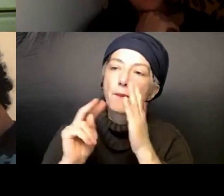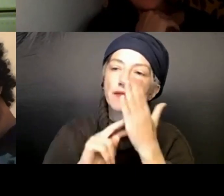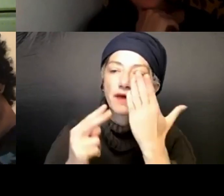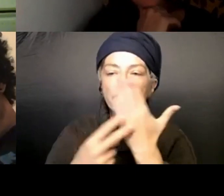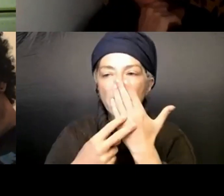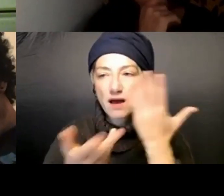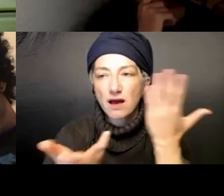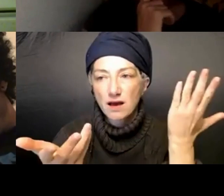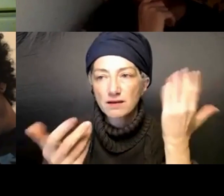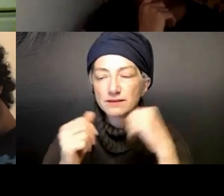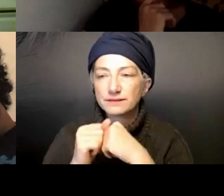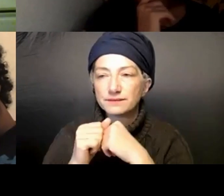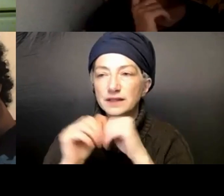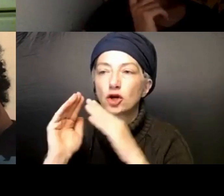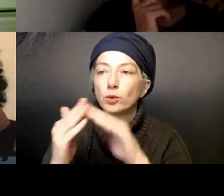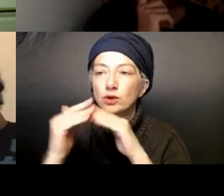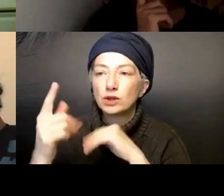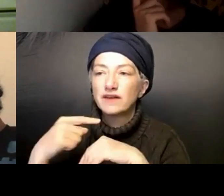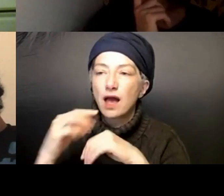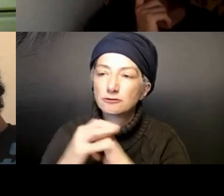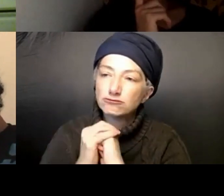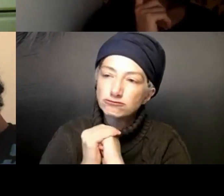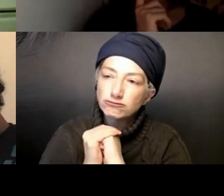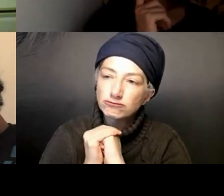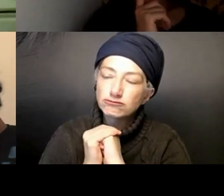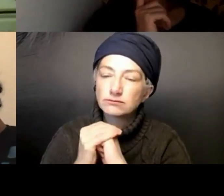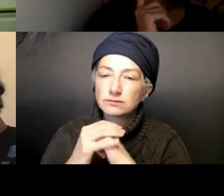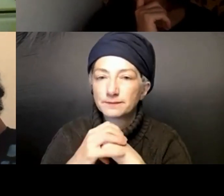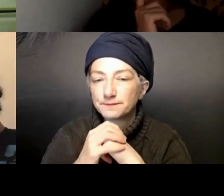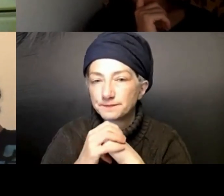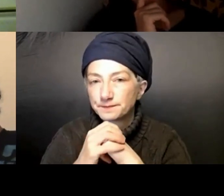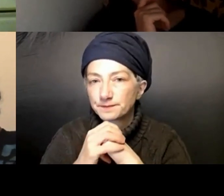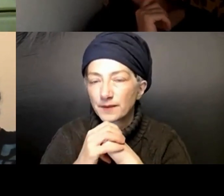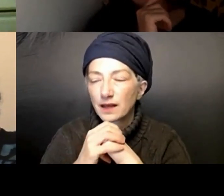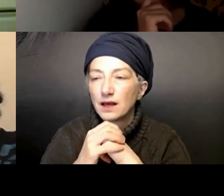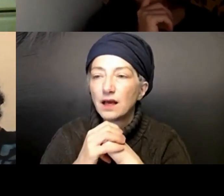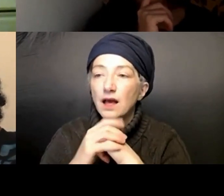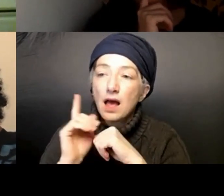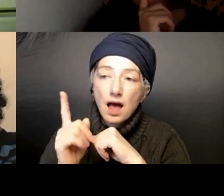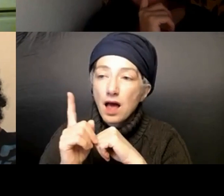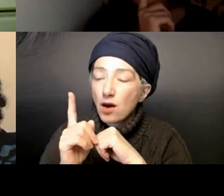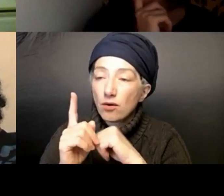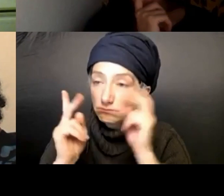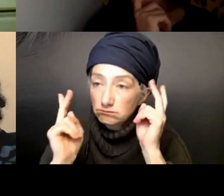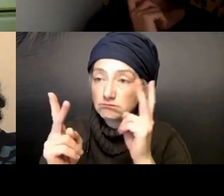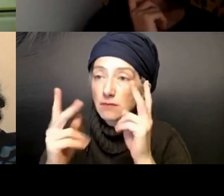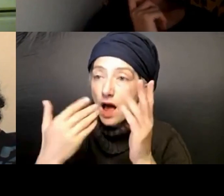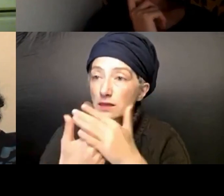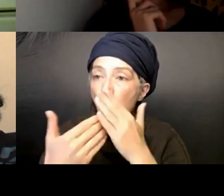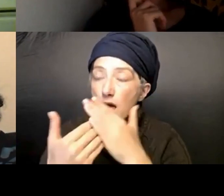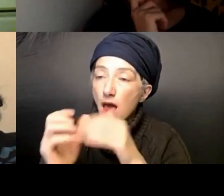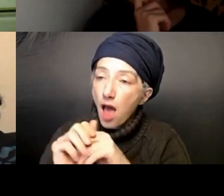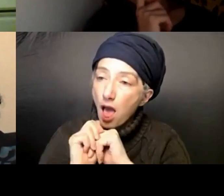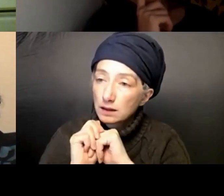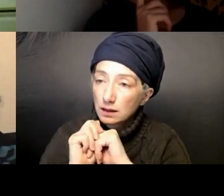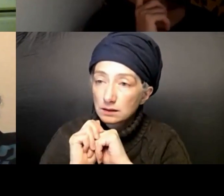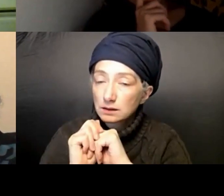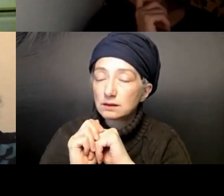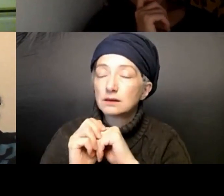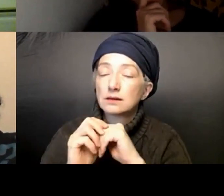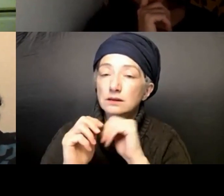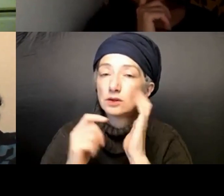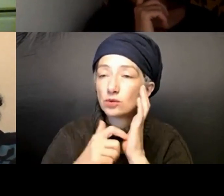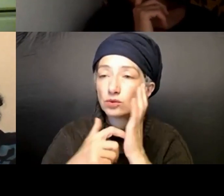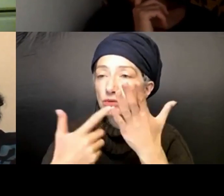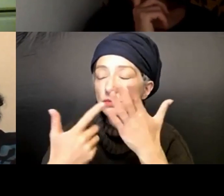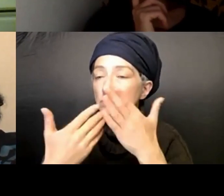that we do in community building, also very often literal hand-holding, maybe also as part of access intimacy.